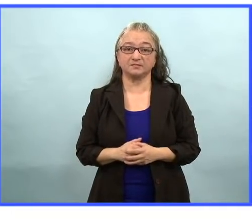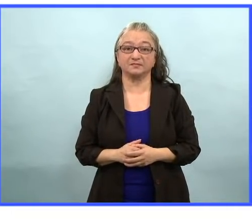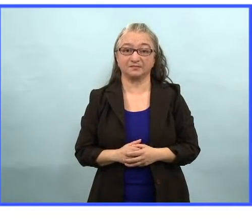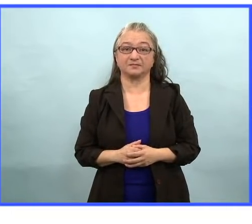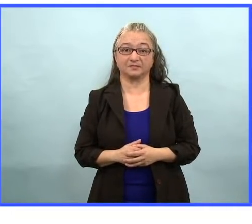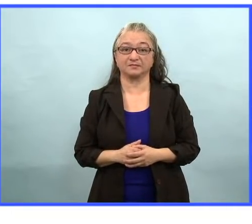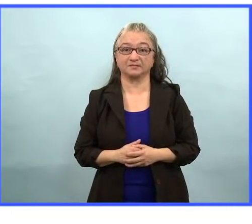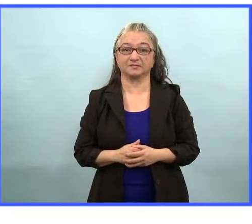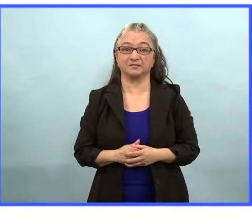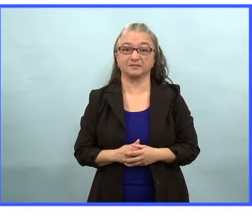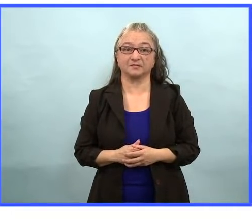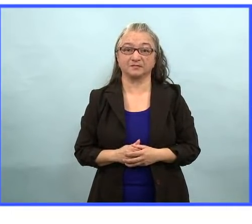oh one slide back